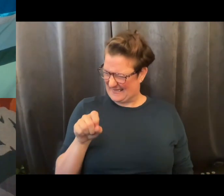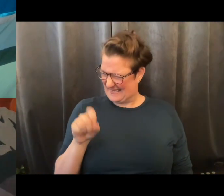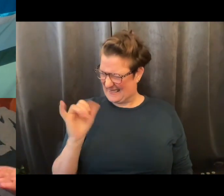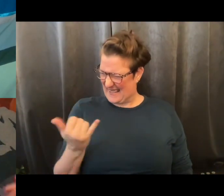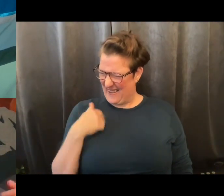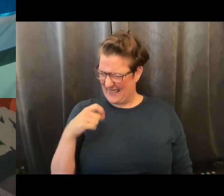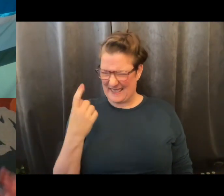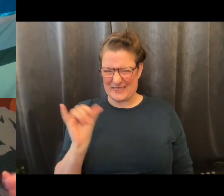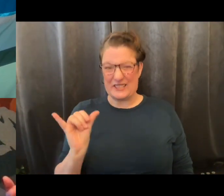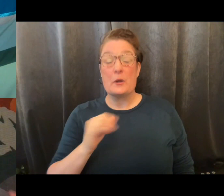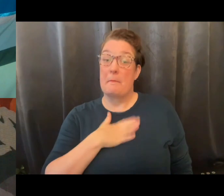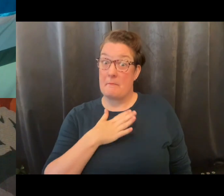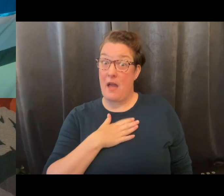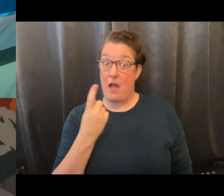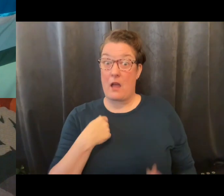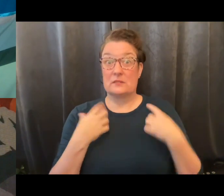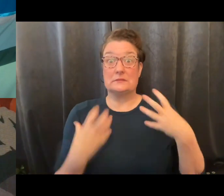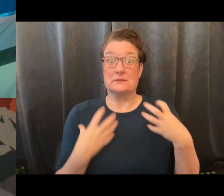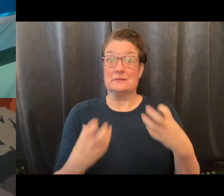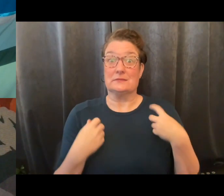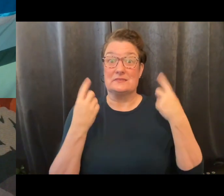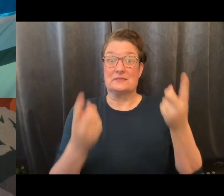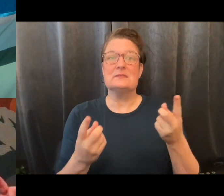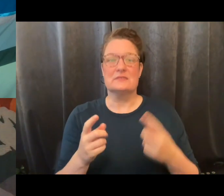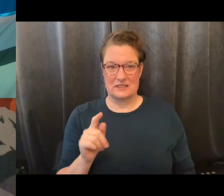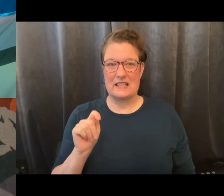My thing that I was really wanting was tefillin, which I did get, and